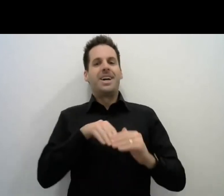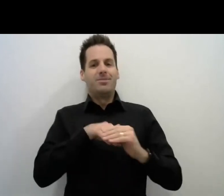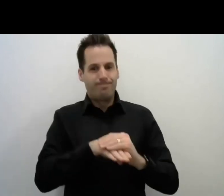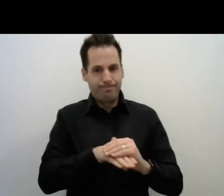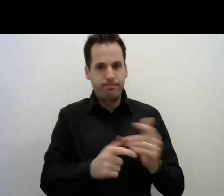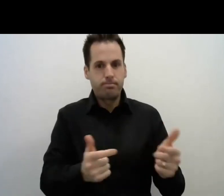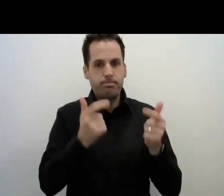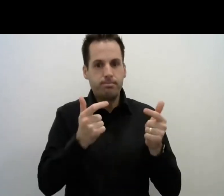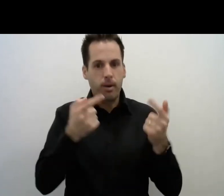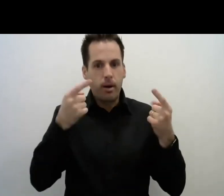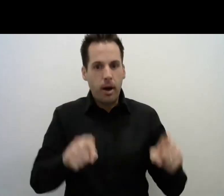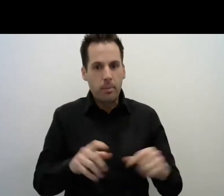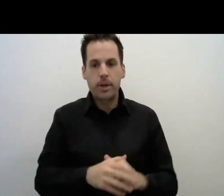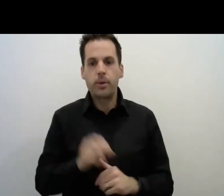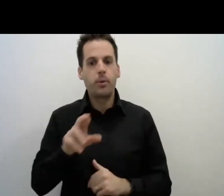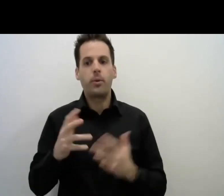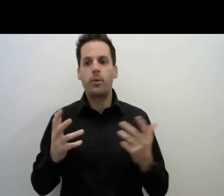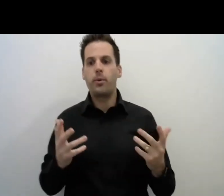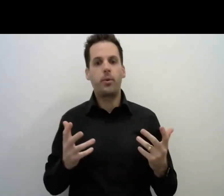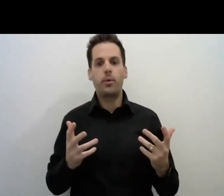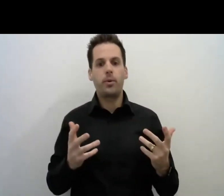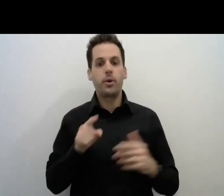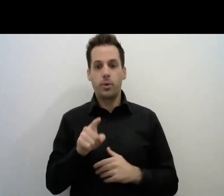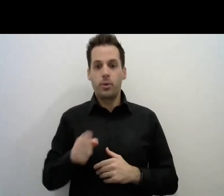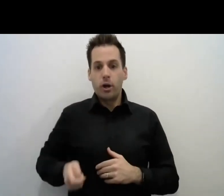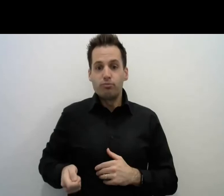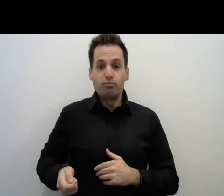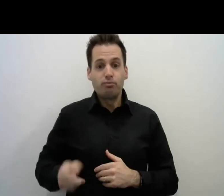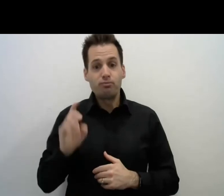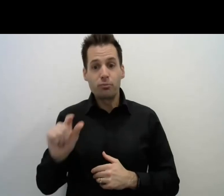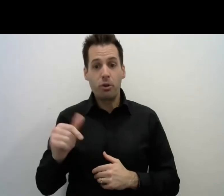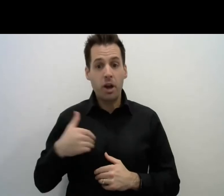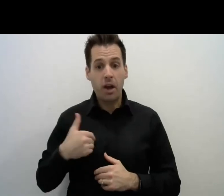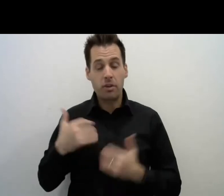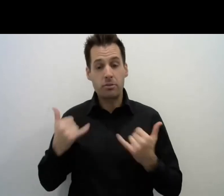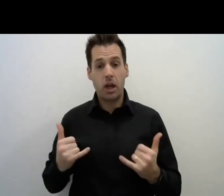have you been challenged because you are accompanied by a dog and bill i'm going to start